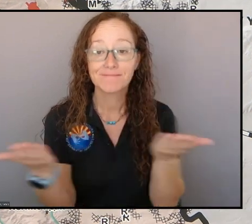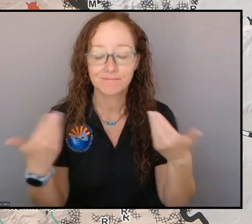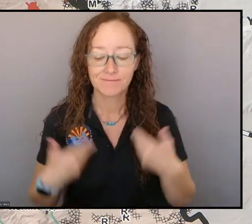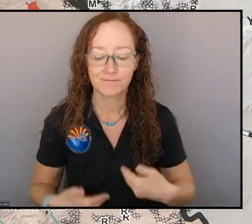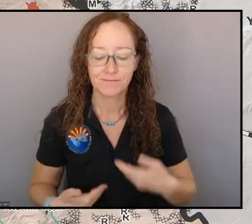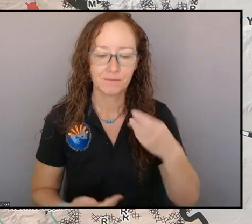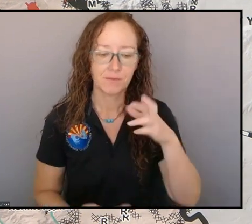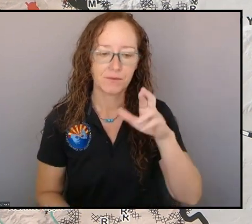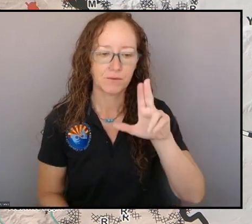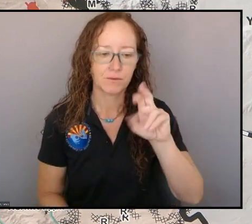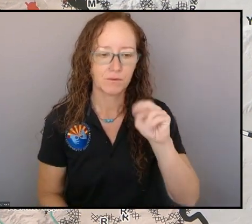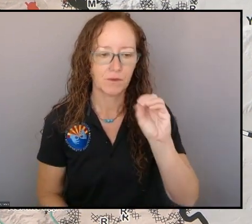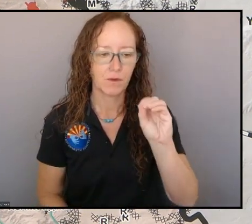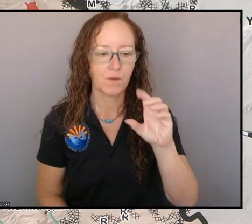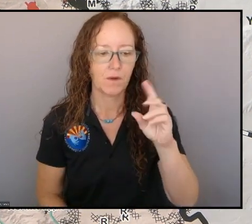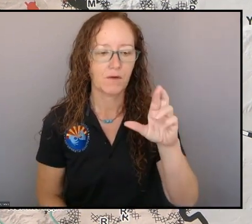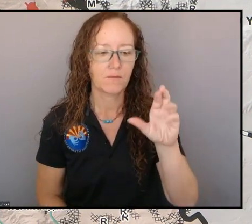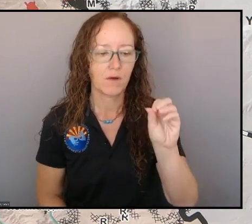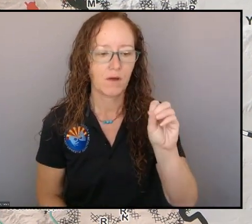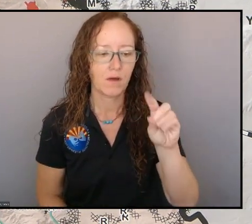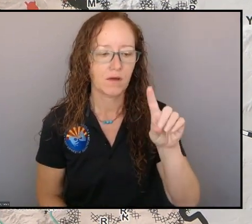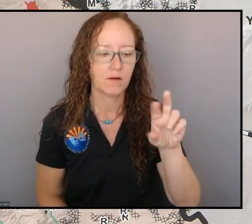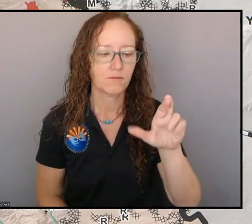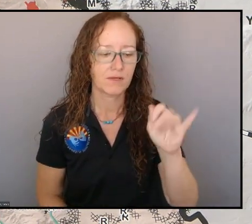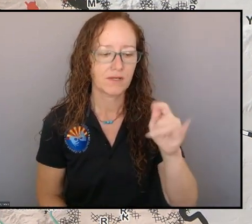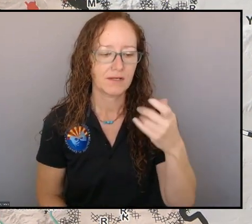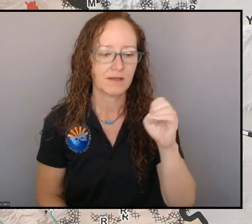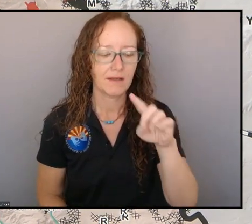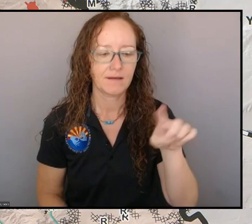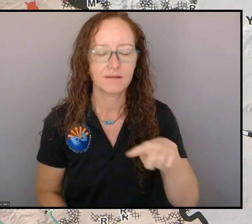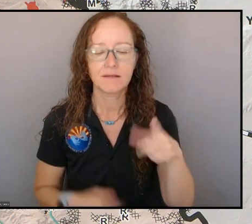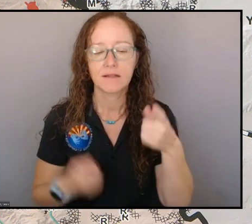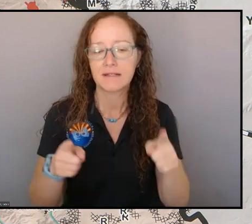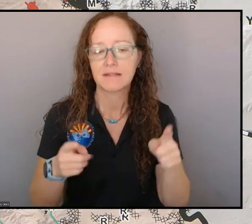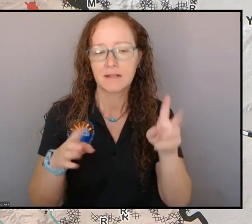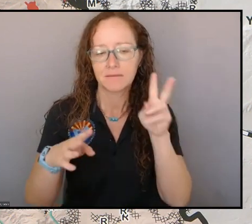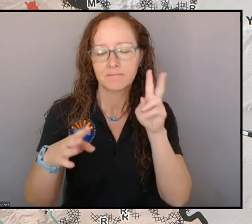Meteorologist joined by Jasmine our nterpreter for today. So